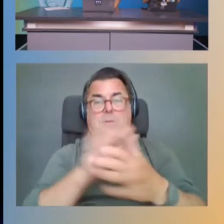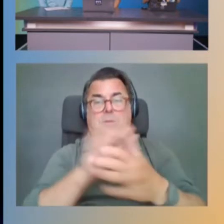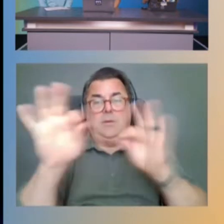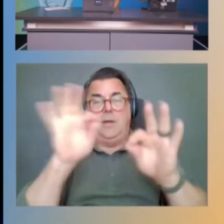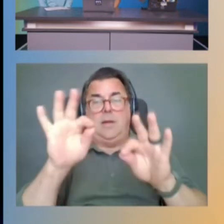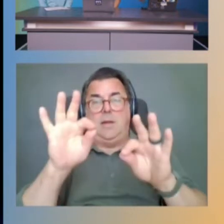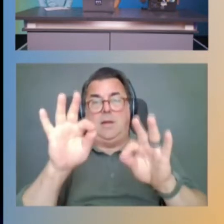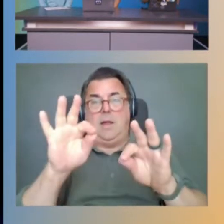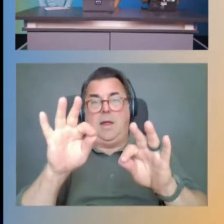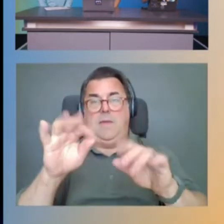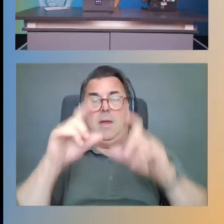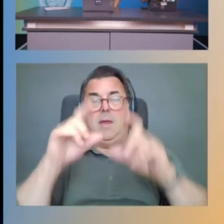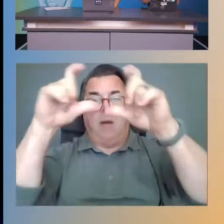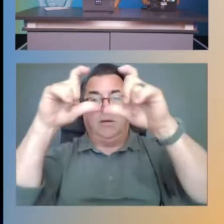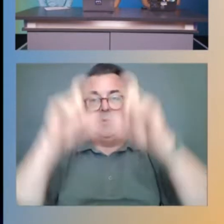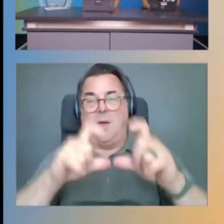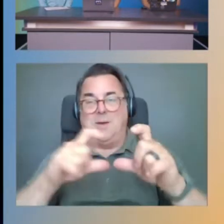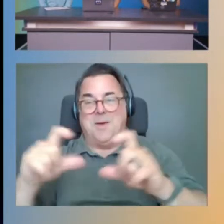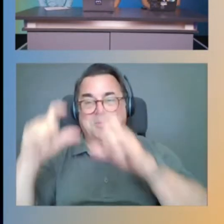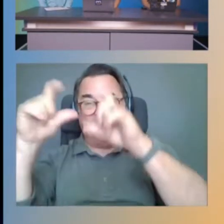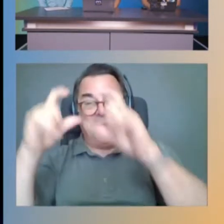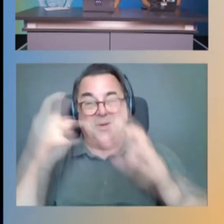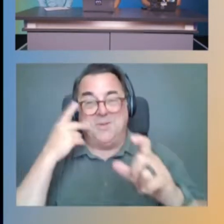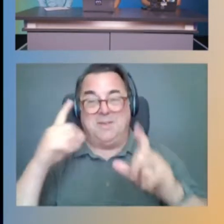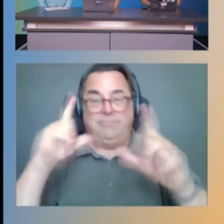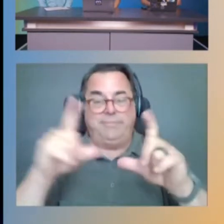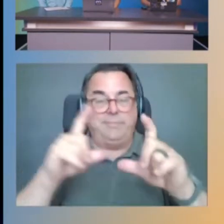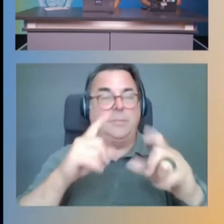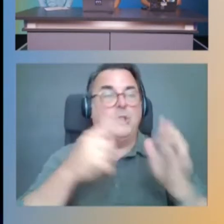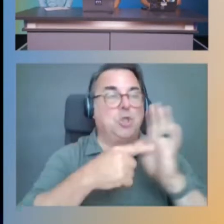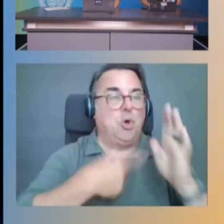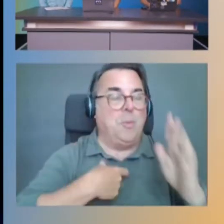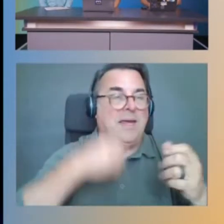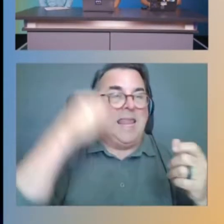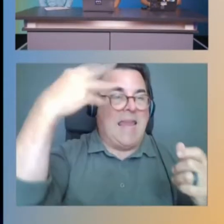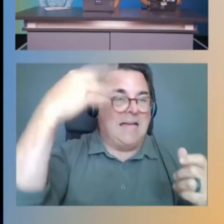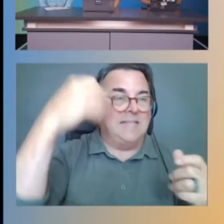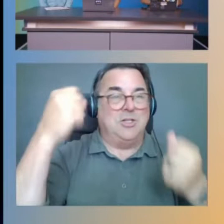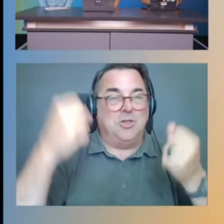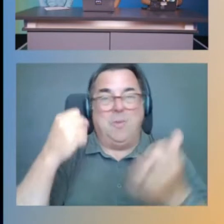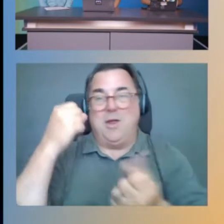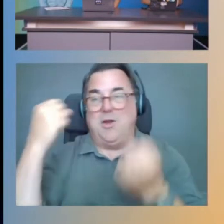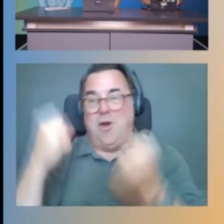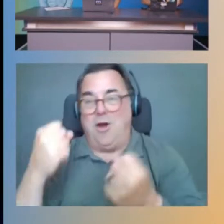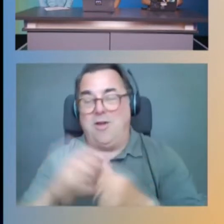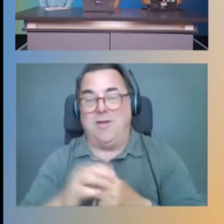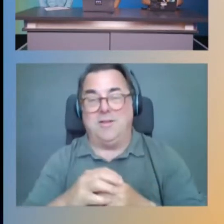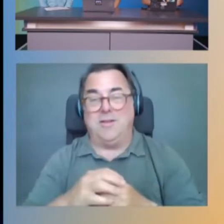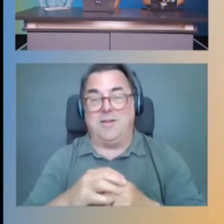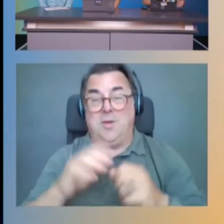You can see it in action on the right here. And in this benchmark, we measured power efficiency